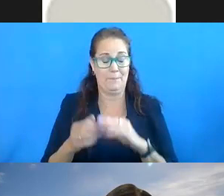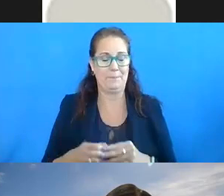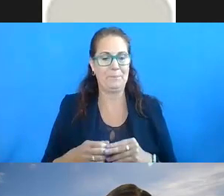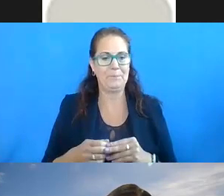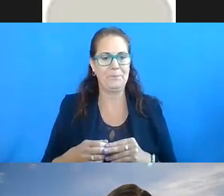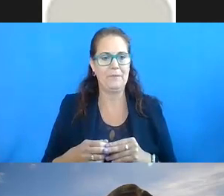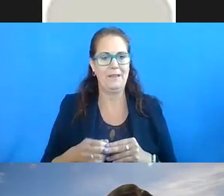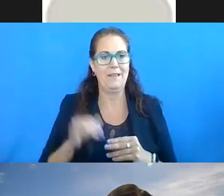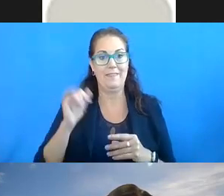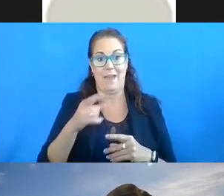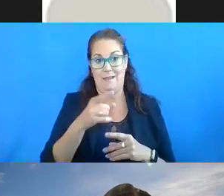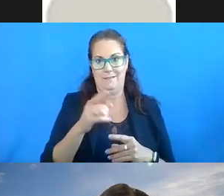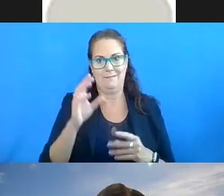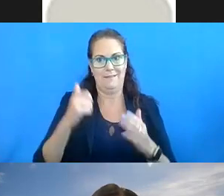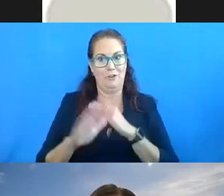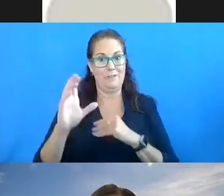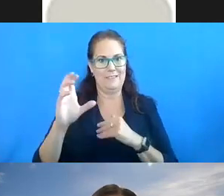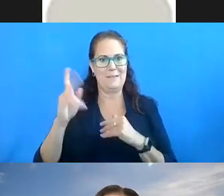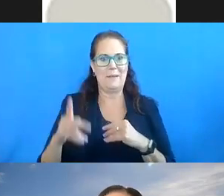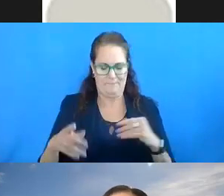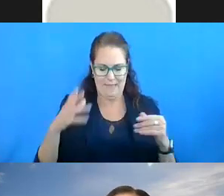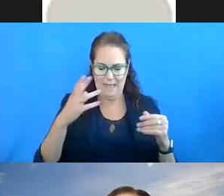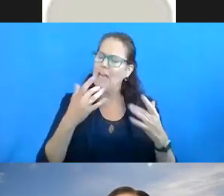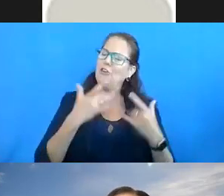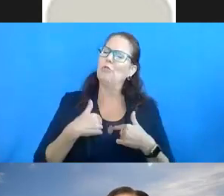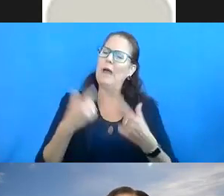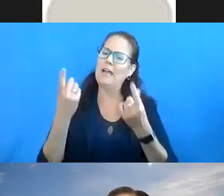that will fit within your CCP. Usually, what I like to do is look at